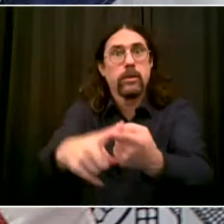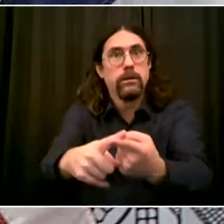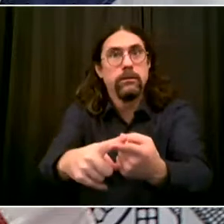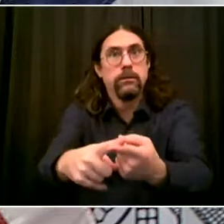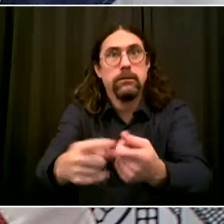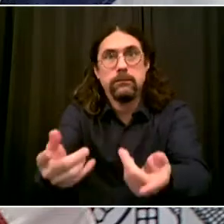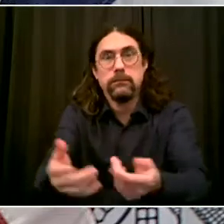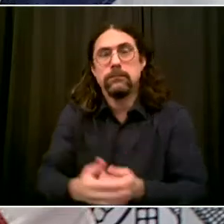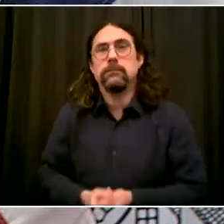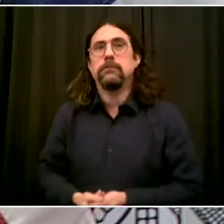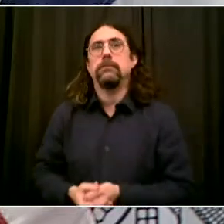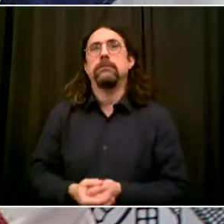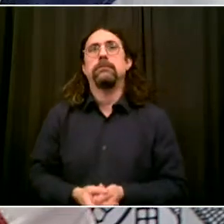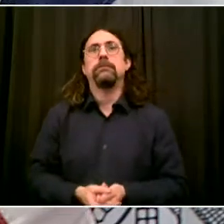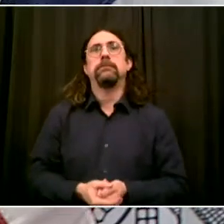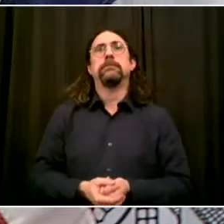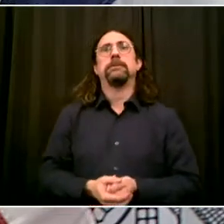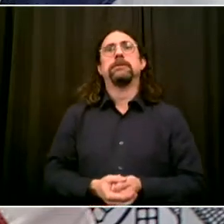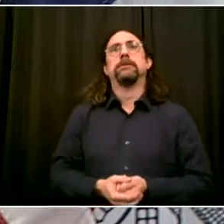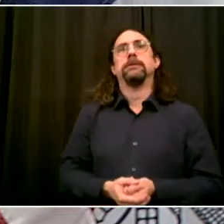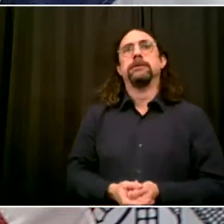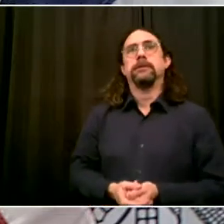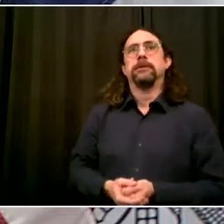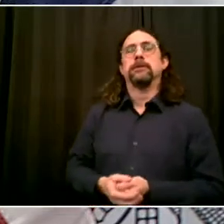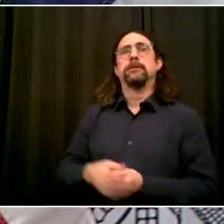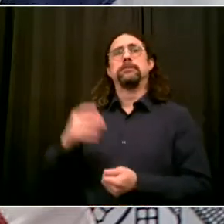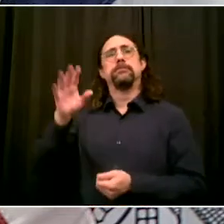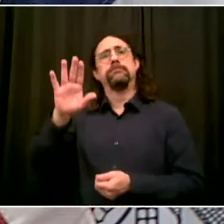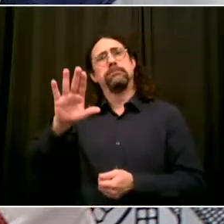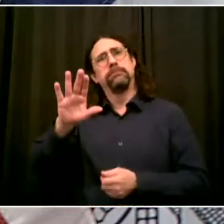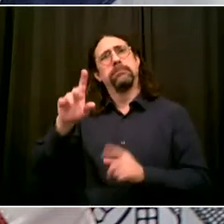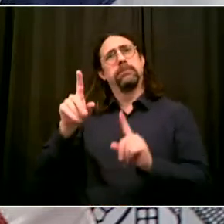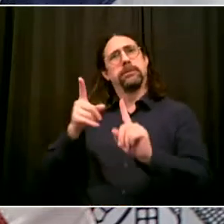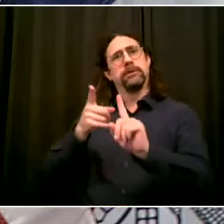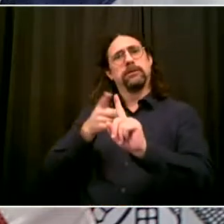ONE'S HAPPPPY ABOUT IT BUT THE NUMBERS ARE RVEY Y LCEAEA. R THERE REQUIRES A VERY SPECIFIC